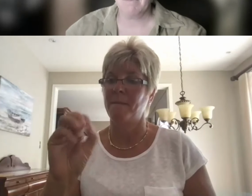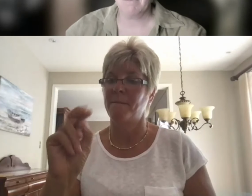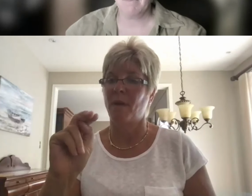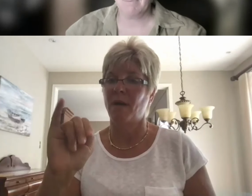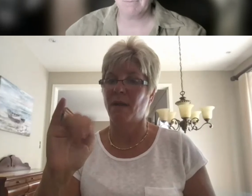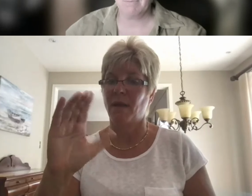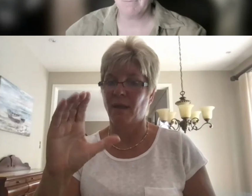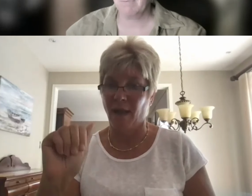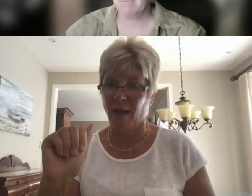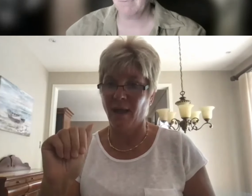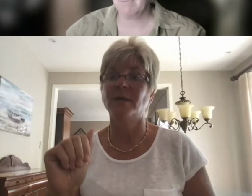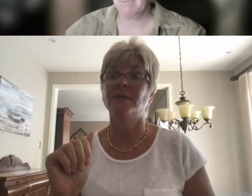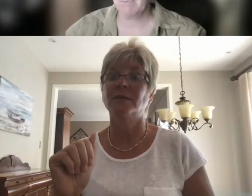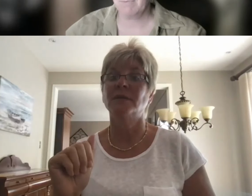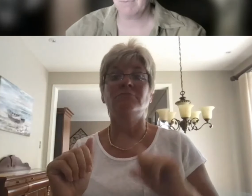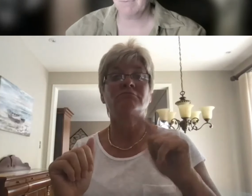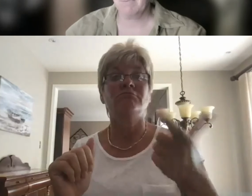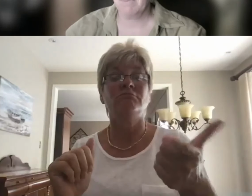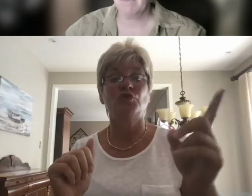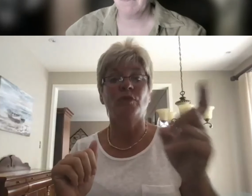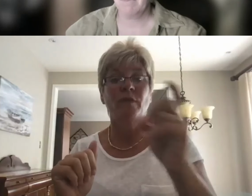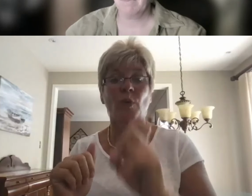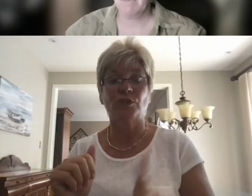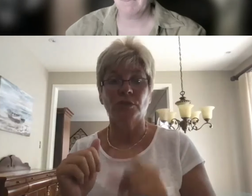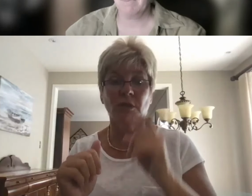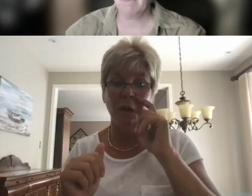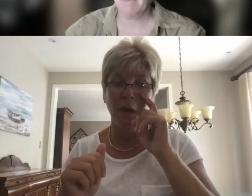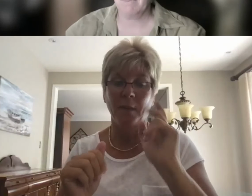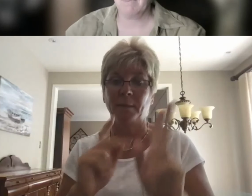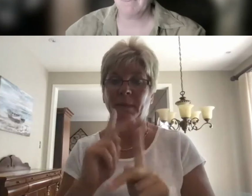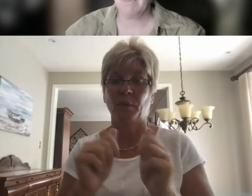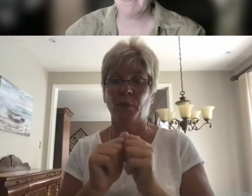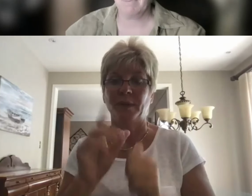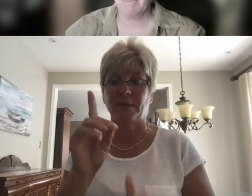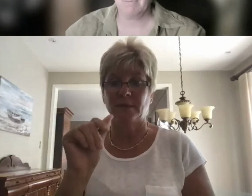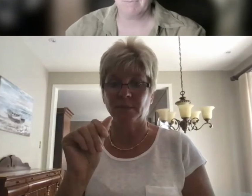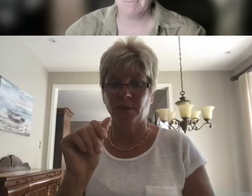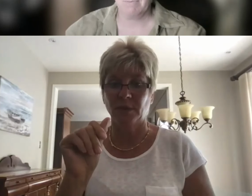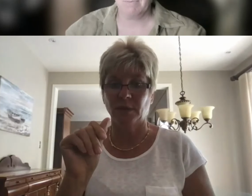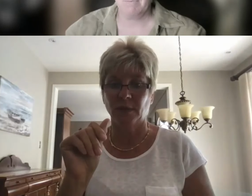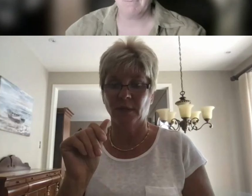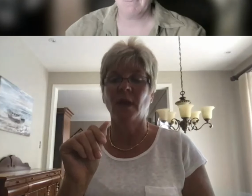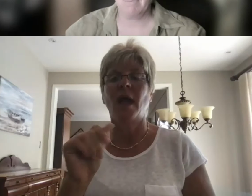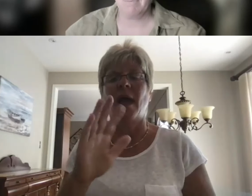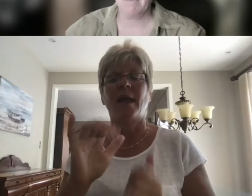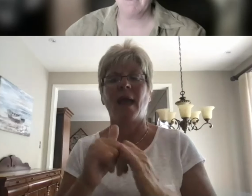Monica, you had a question about people with disabilities having a voice in development.